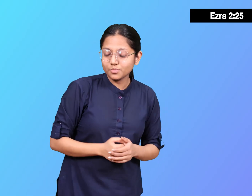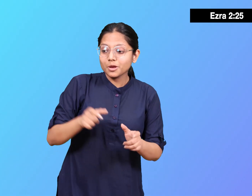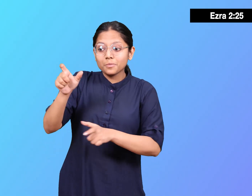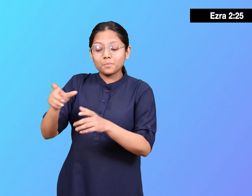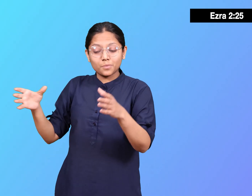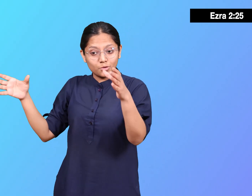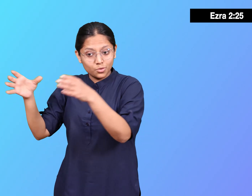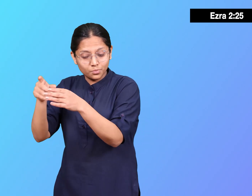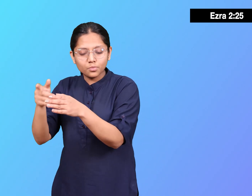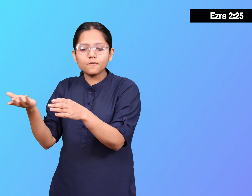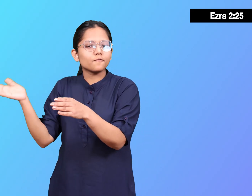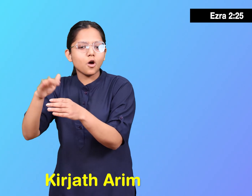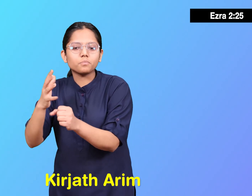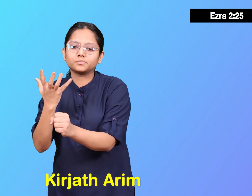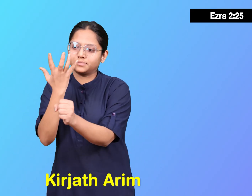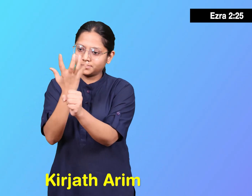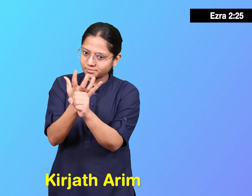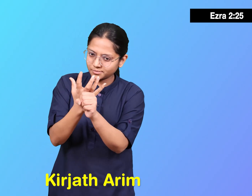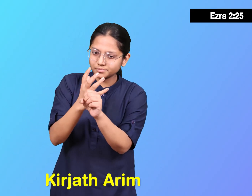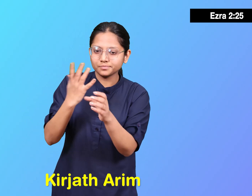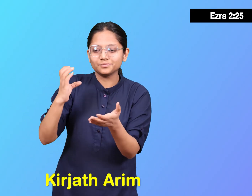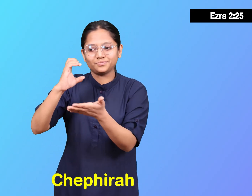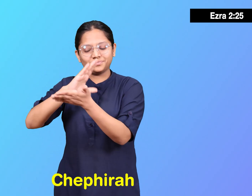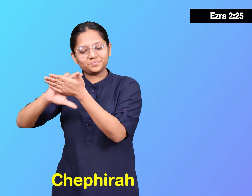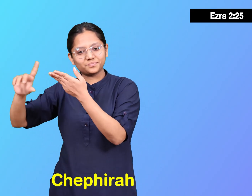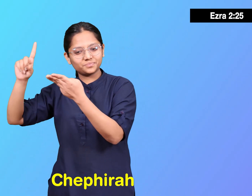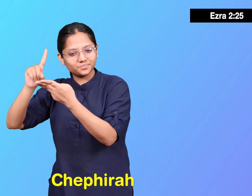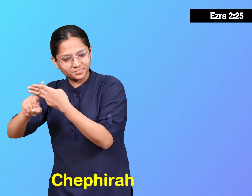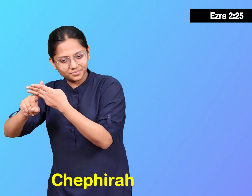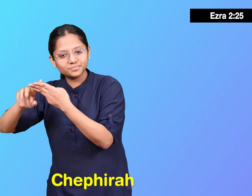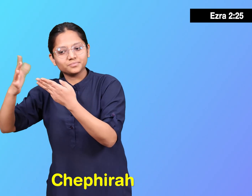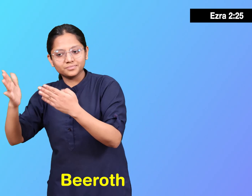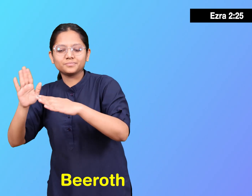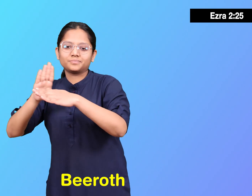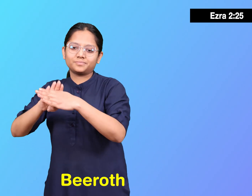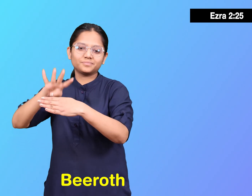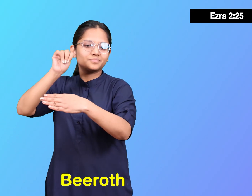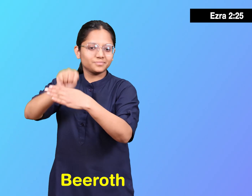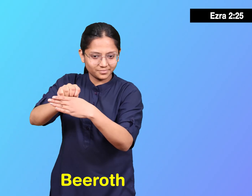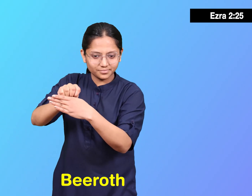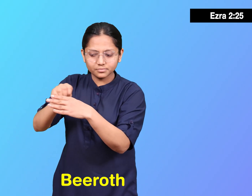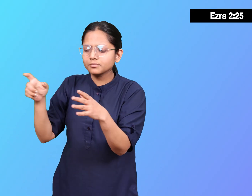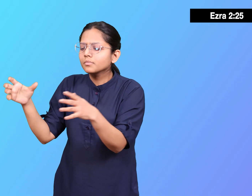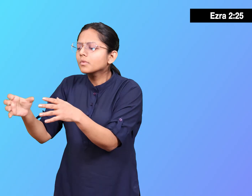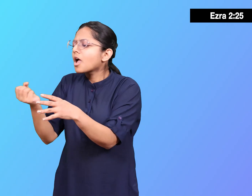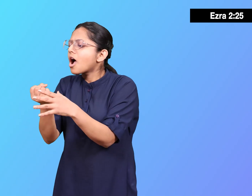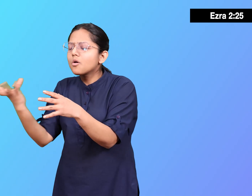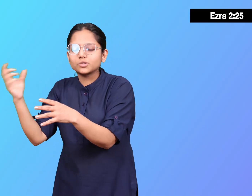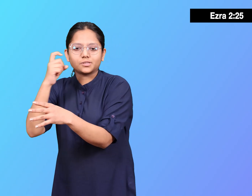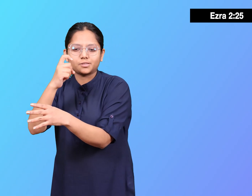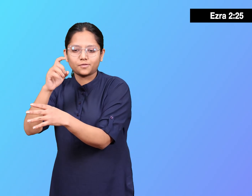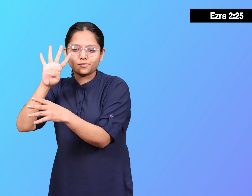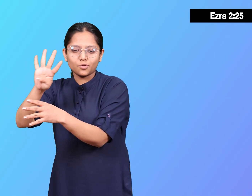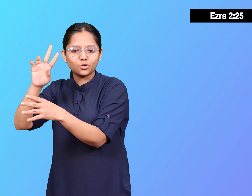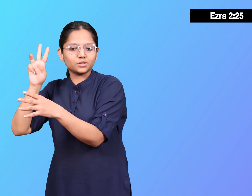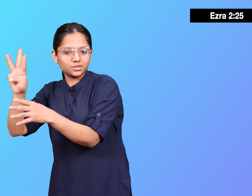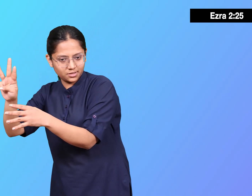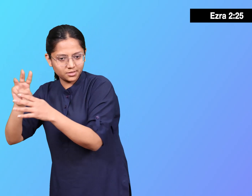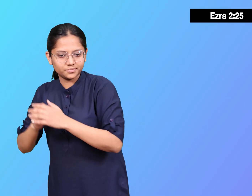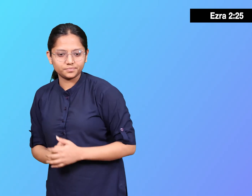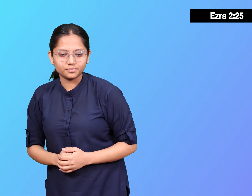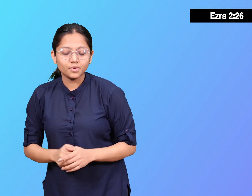from the towns of Kiriath Jearim, Kephirah and Beeroth: 743